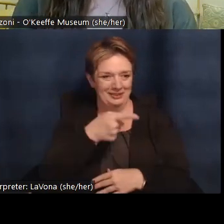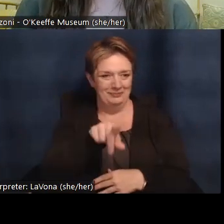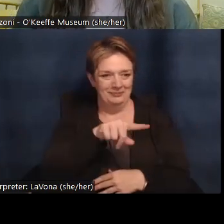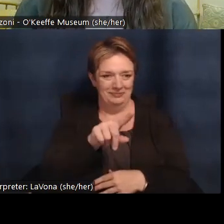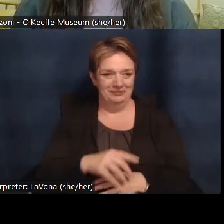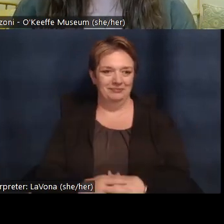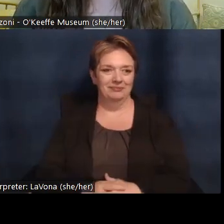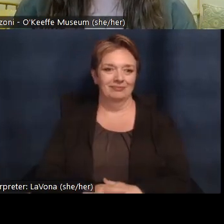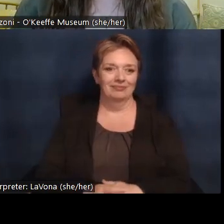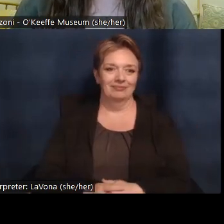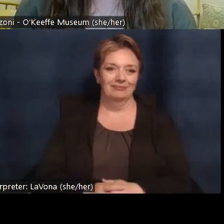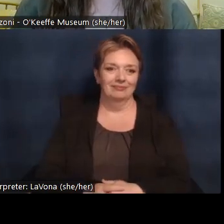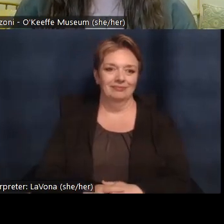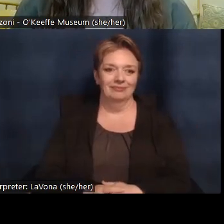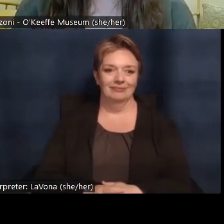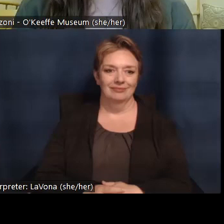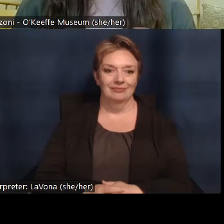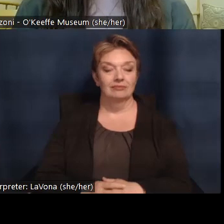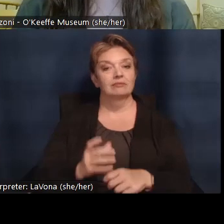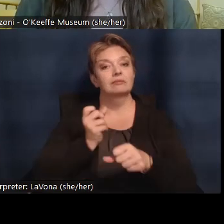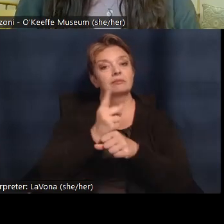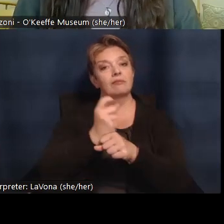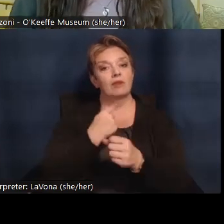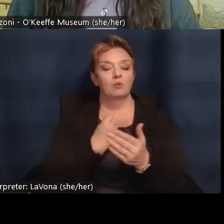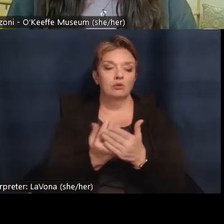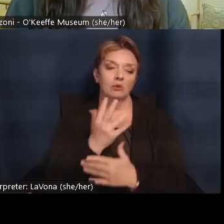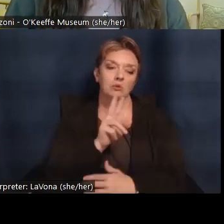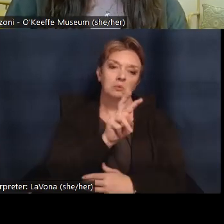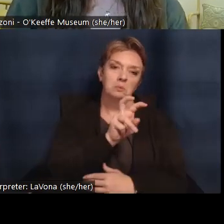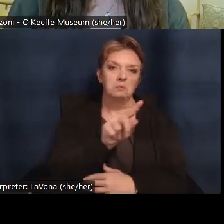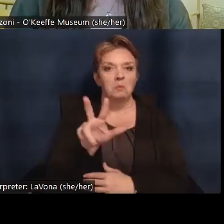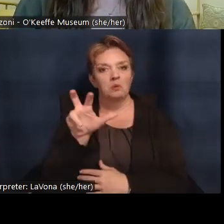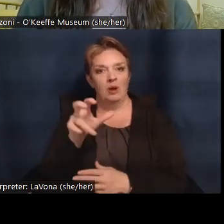Every year we grow between 200 to 300 pounds of food.